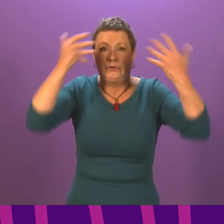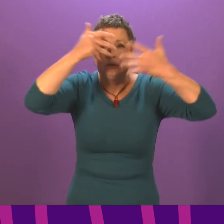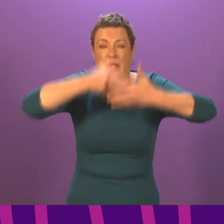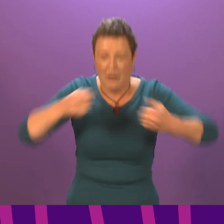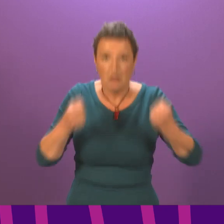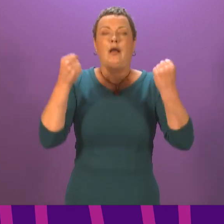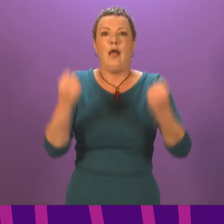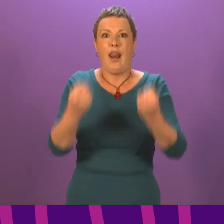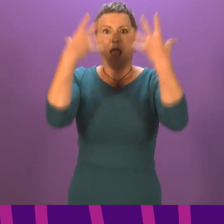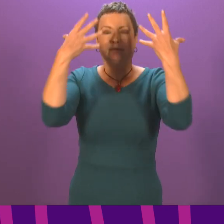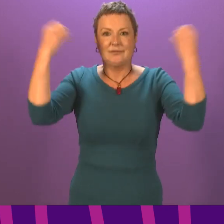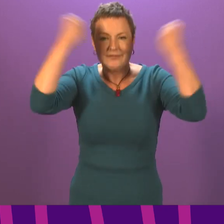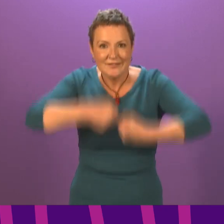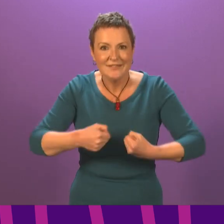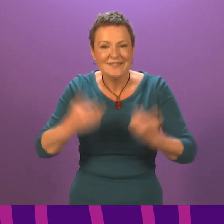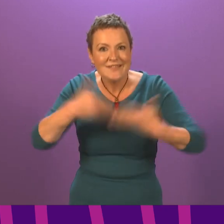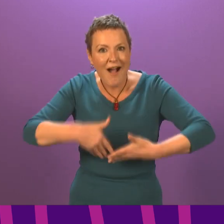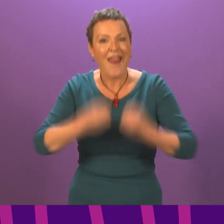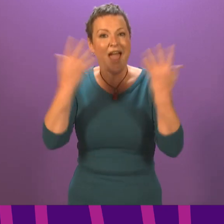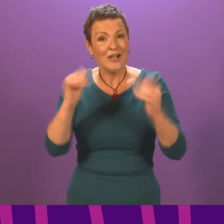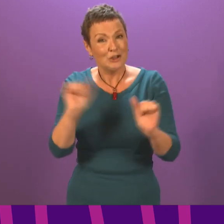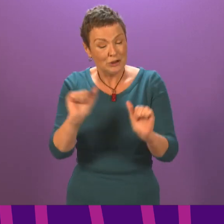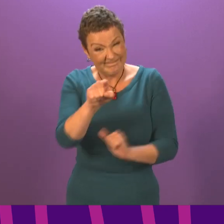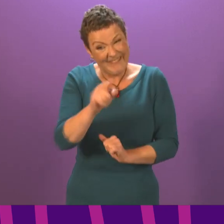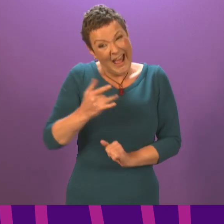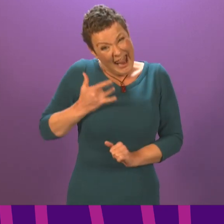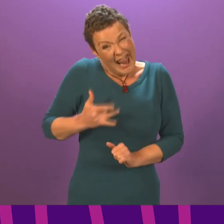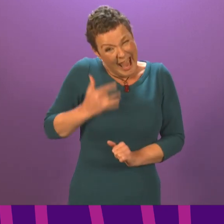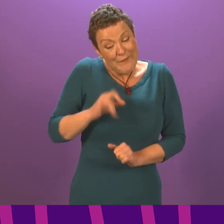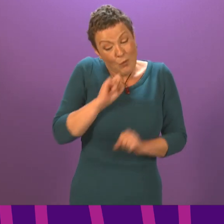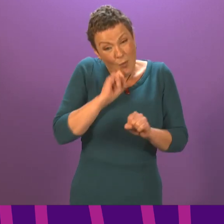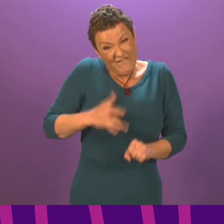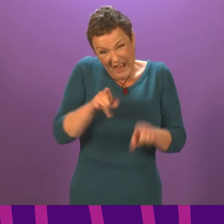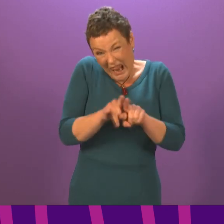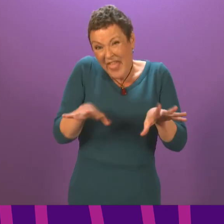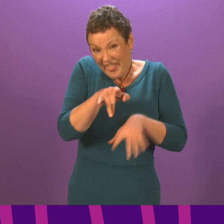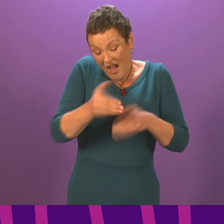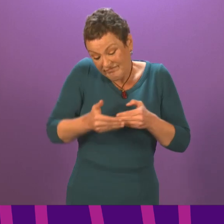well be one of those dips in the road. However, even if it is obscured at times, we must remember